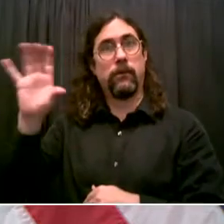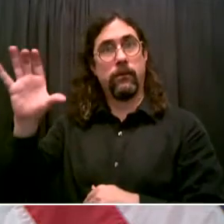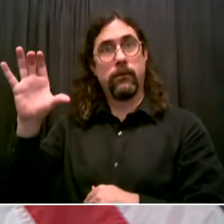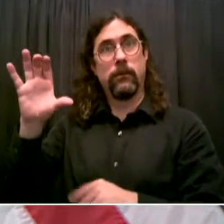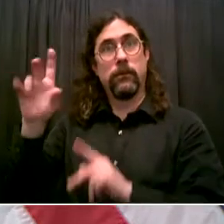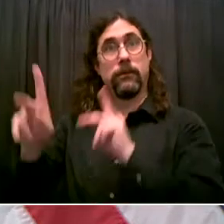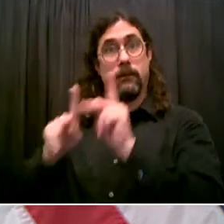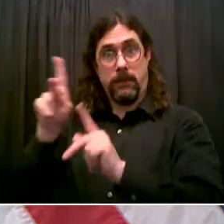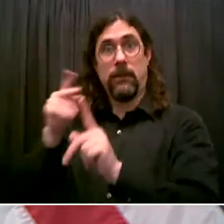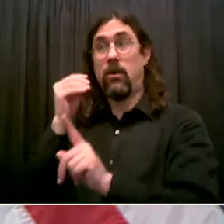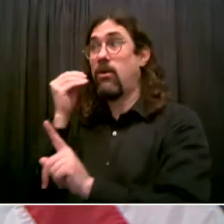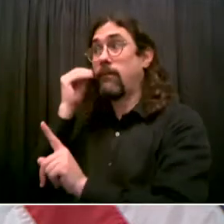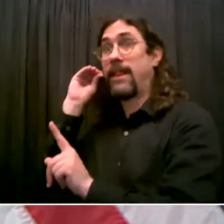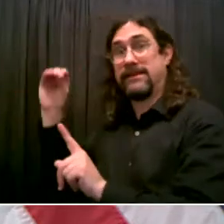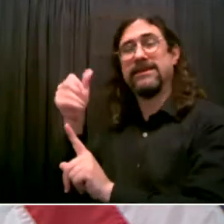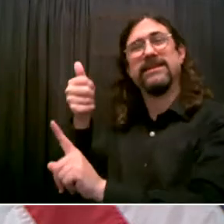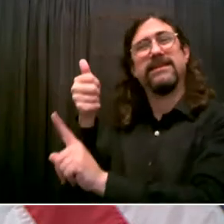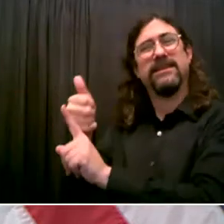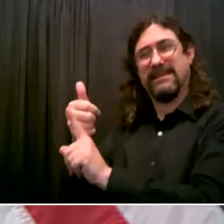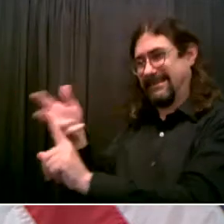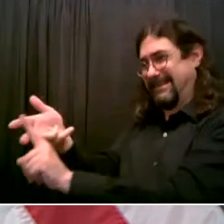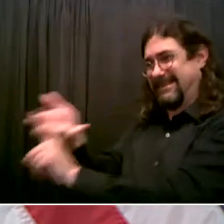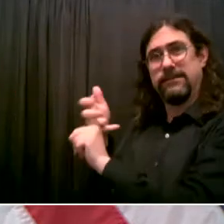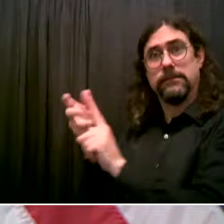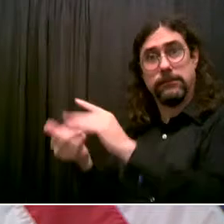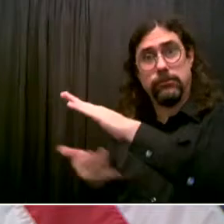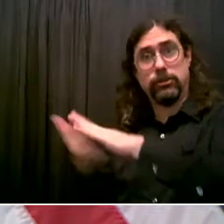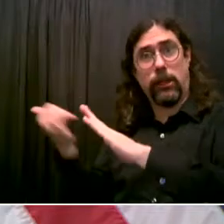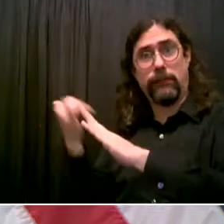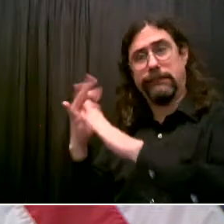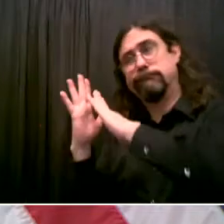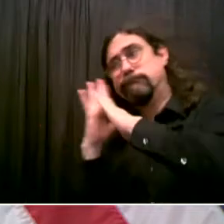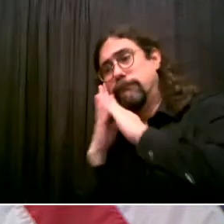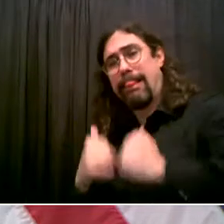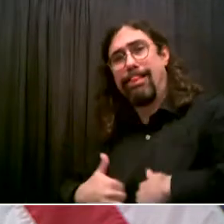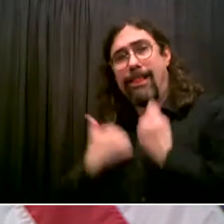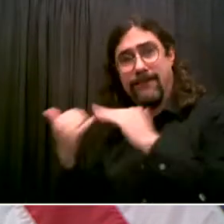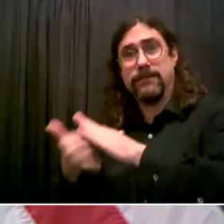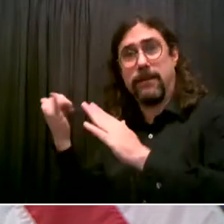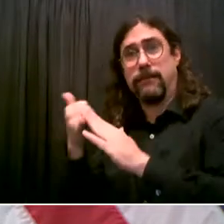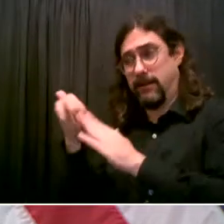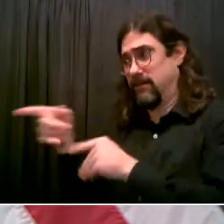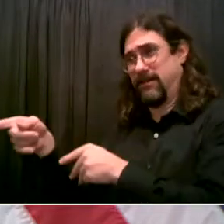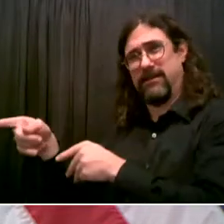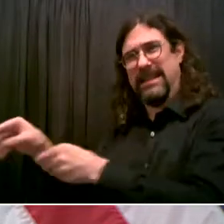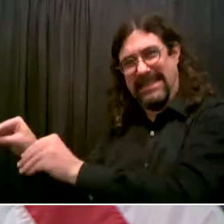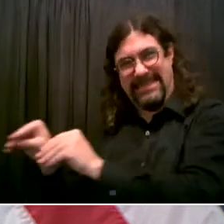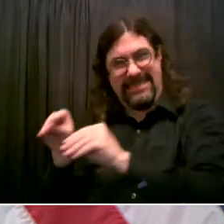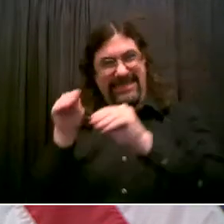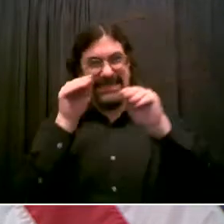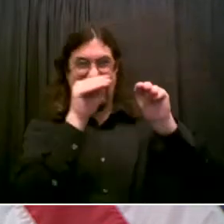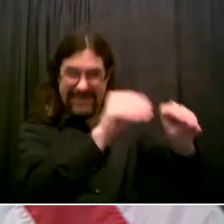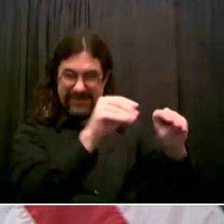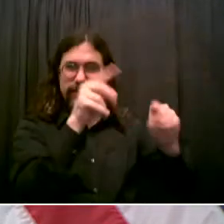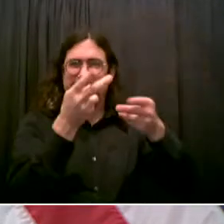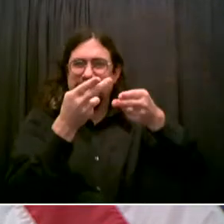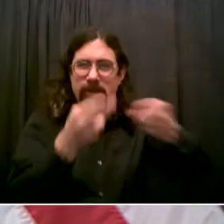WE WANT TO MAKE SURE THAT